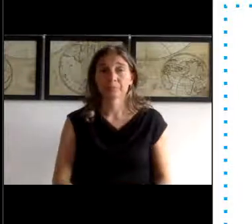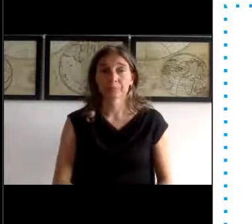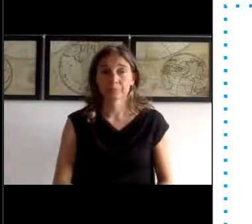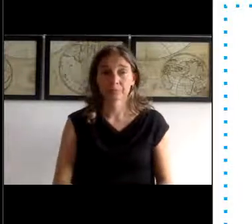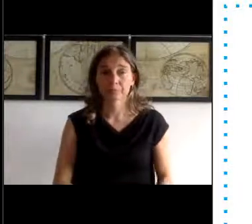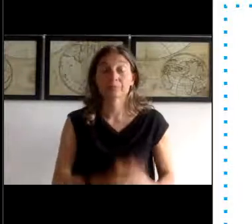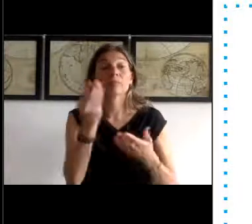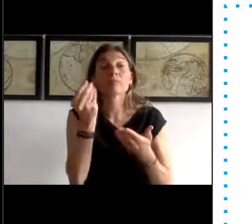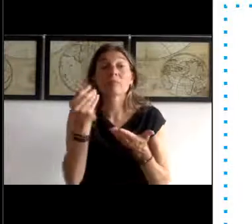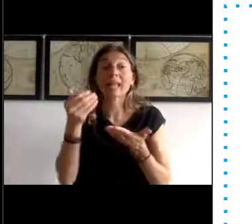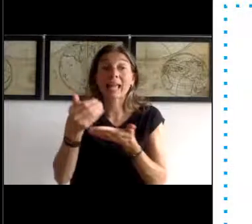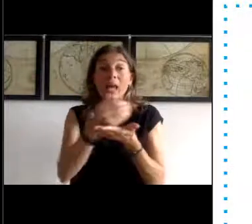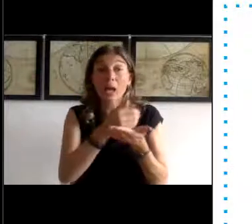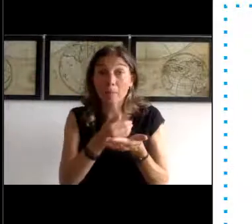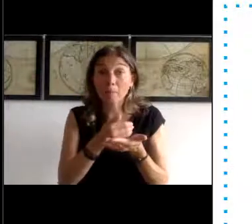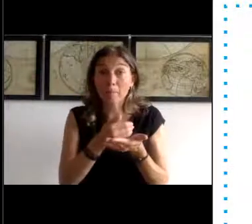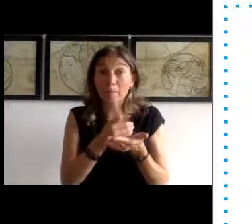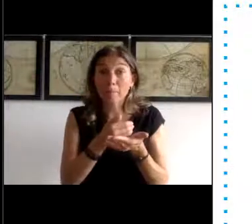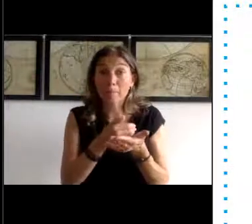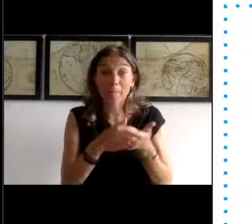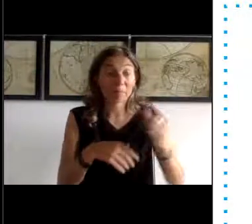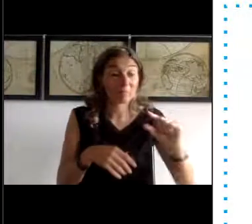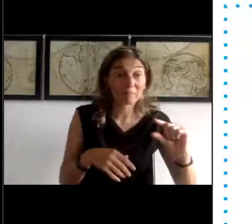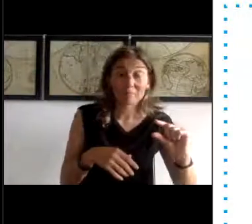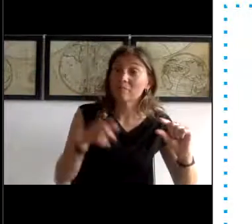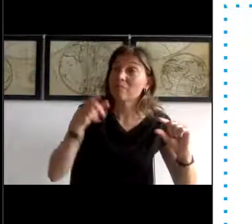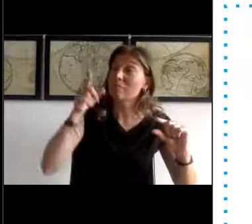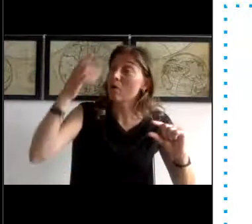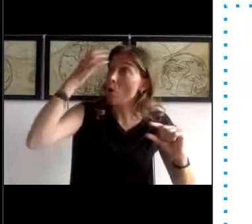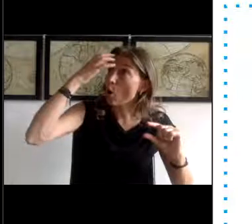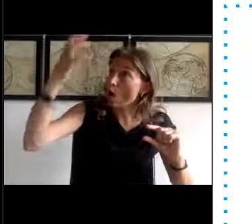how important is to be ready and to have the skills and competences